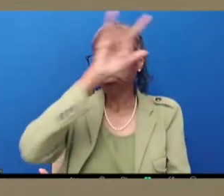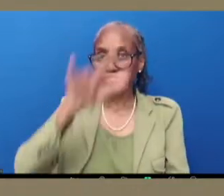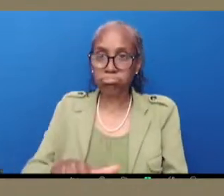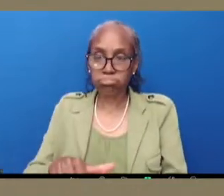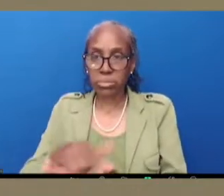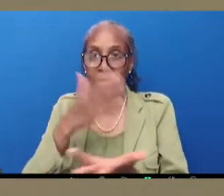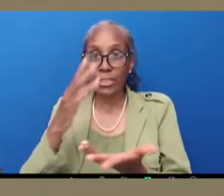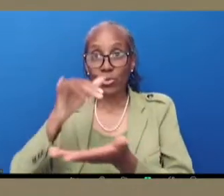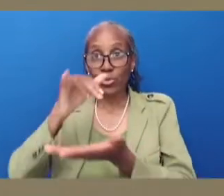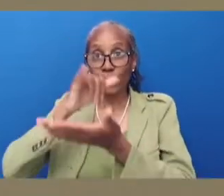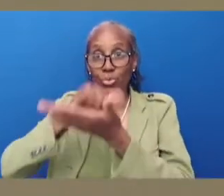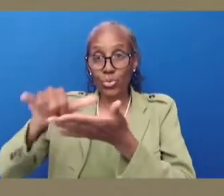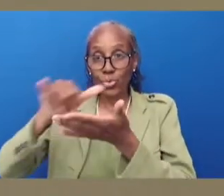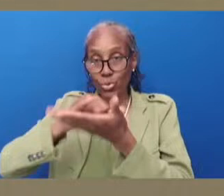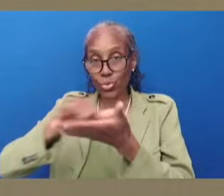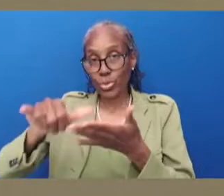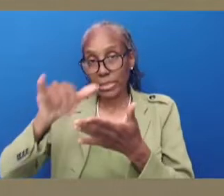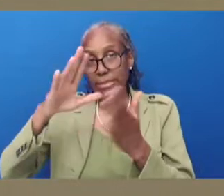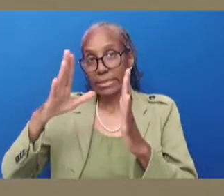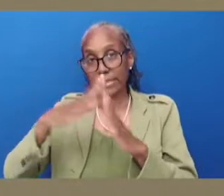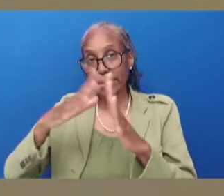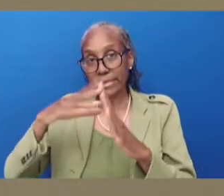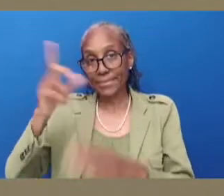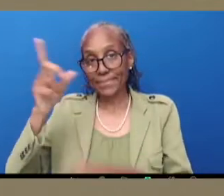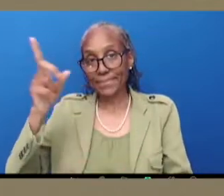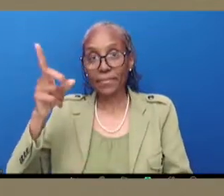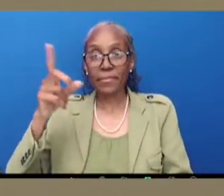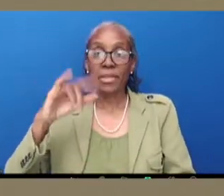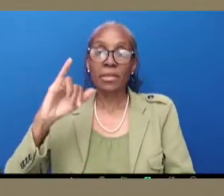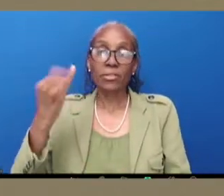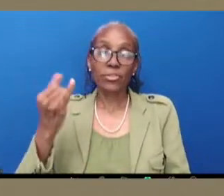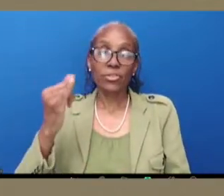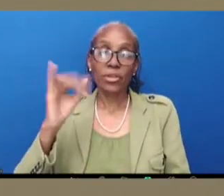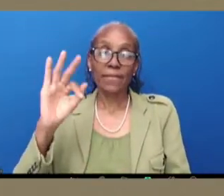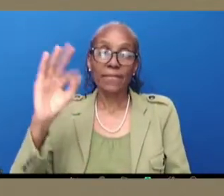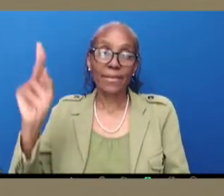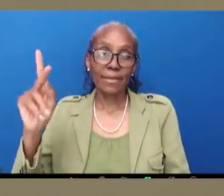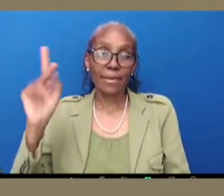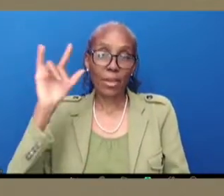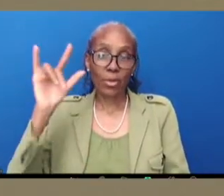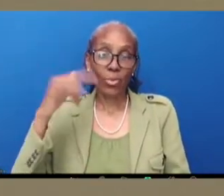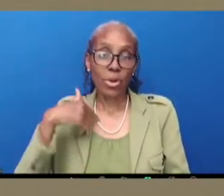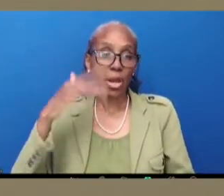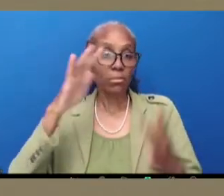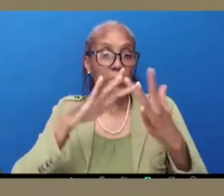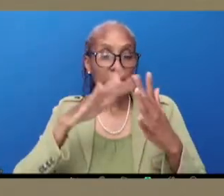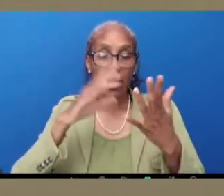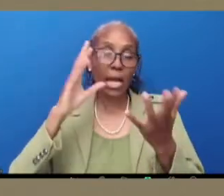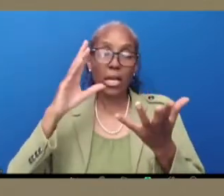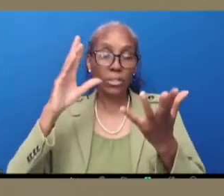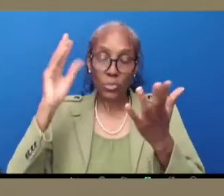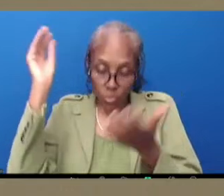AMERICA.